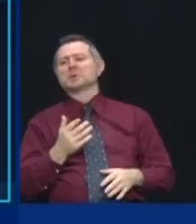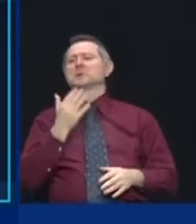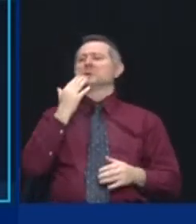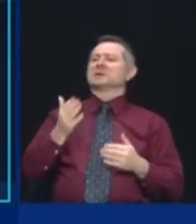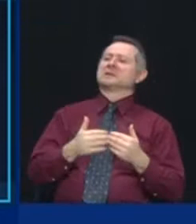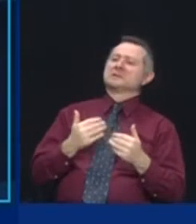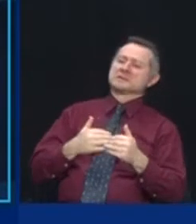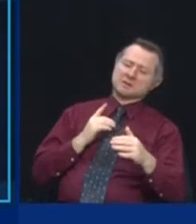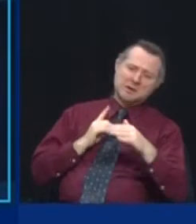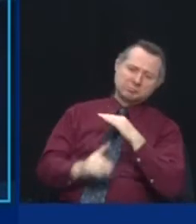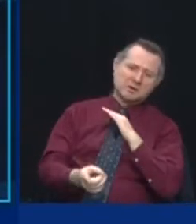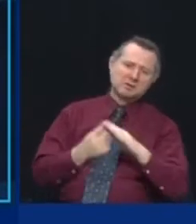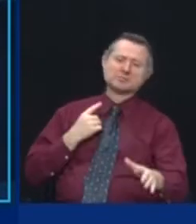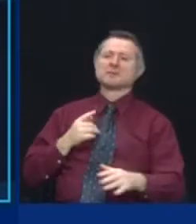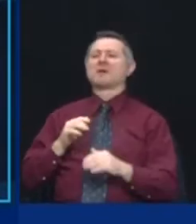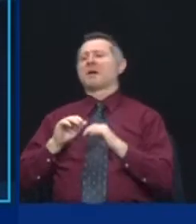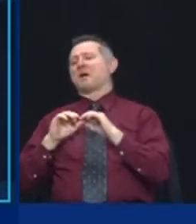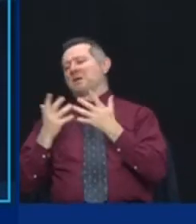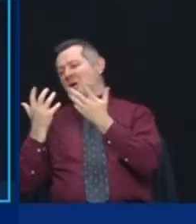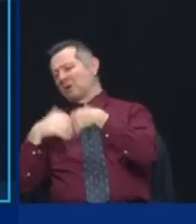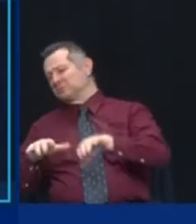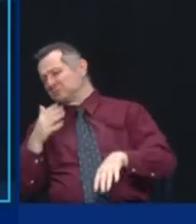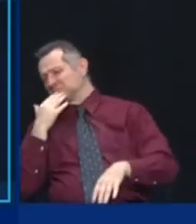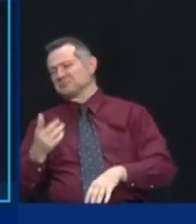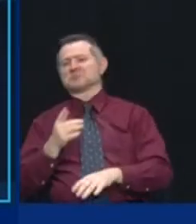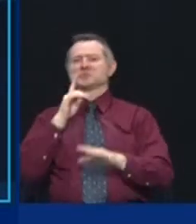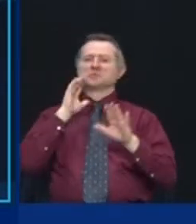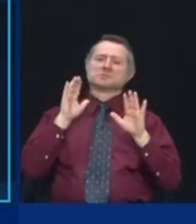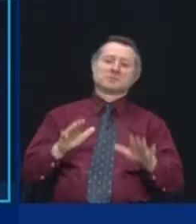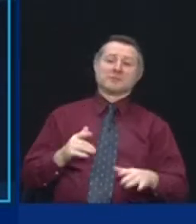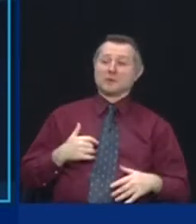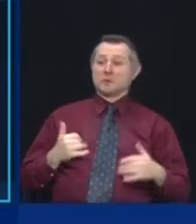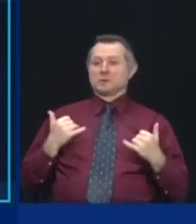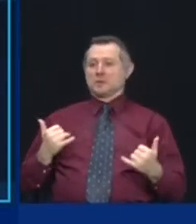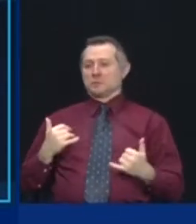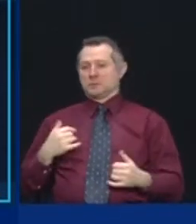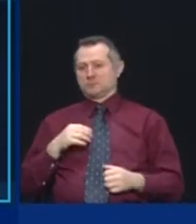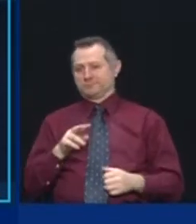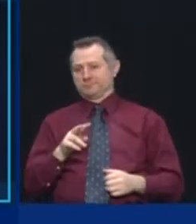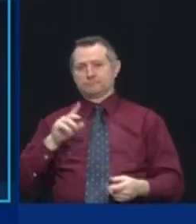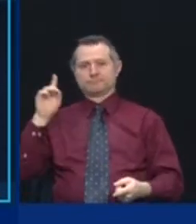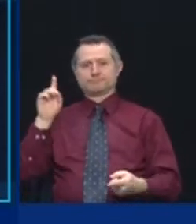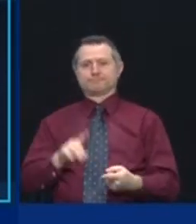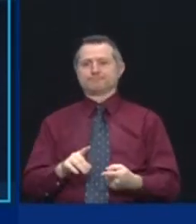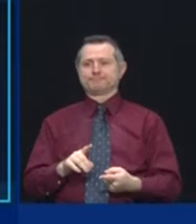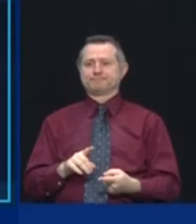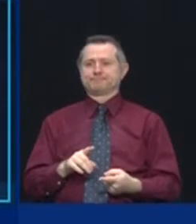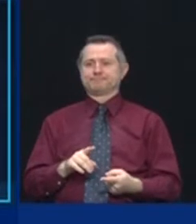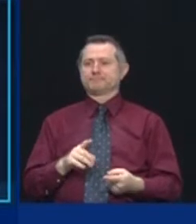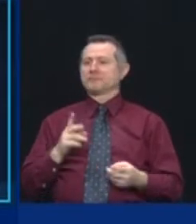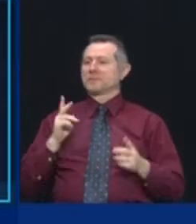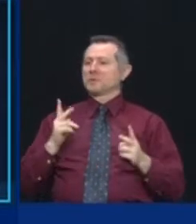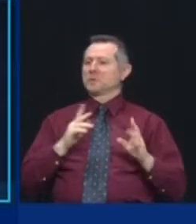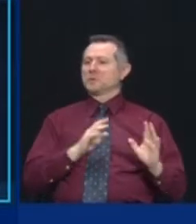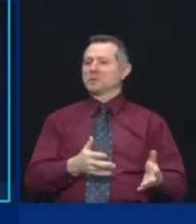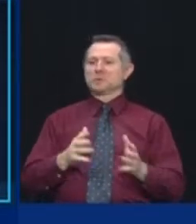IT WAS A GOOD EXPERIENCE, IT WAS WELL RUN, I WAS IN, I WAS OUT, IT WAS ORGANIZED.